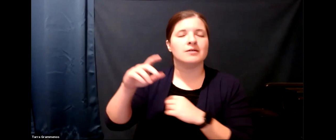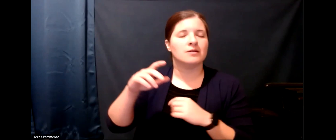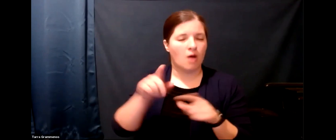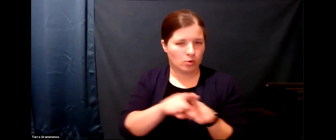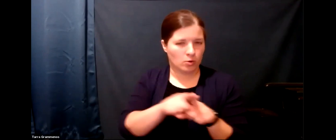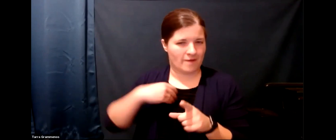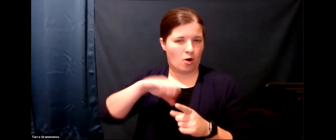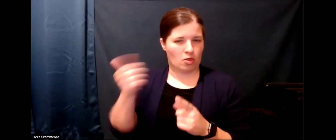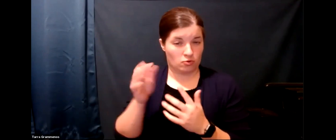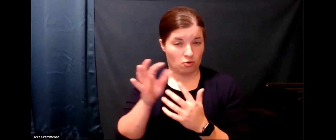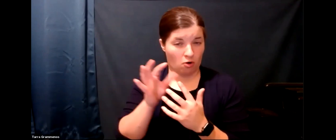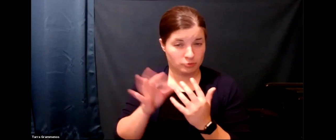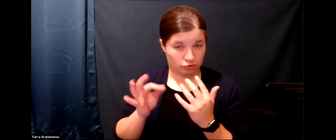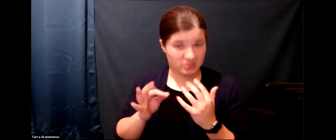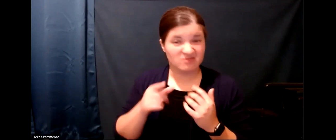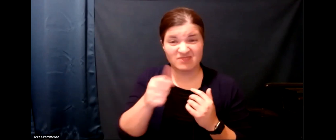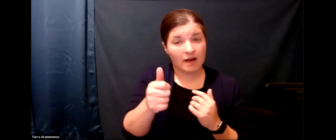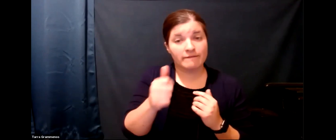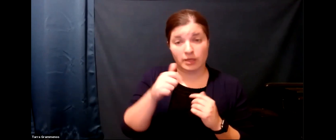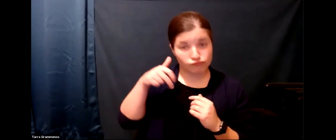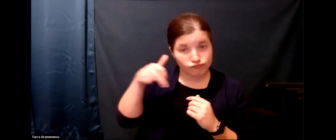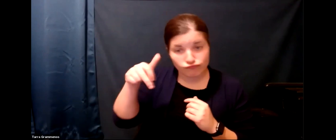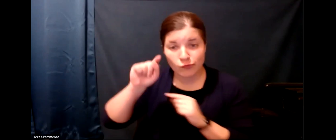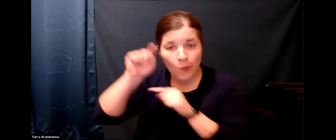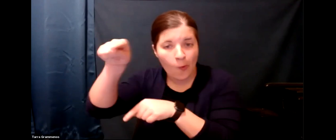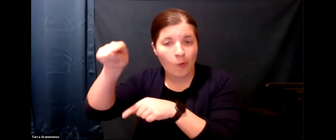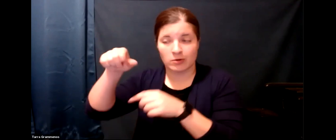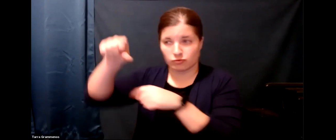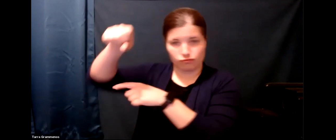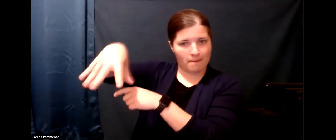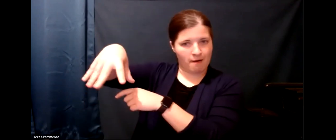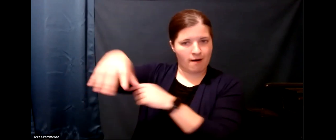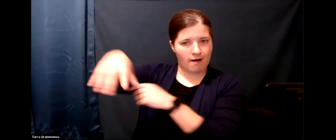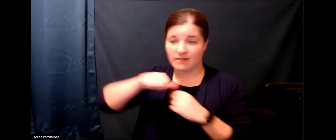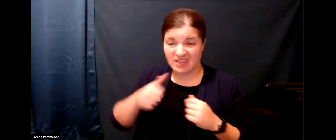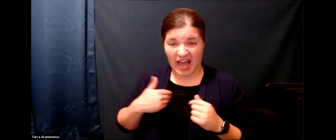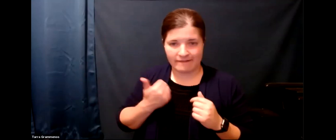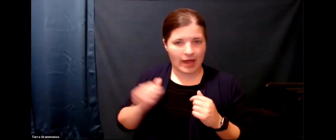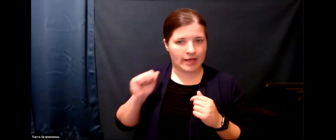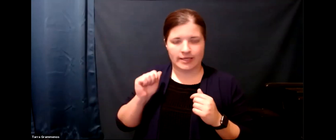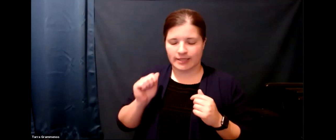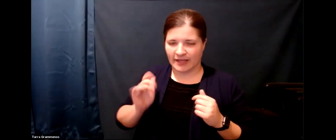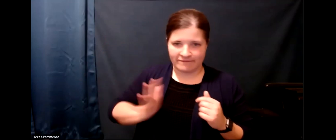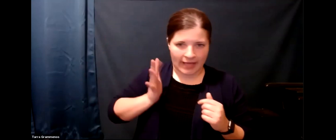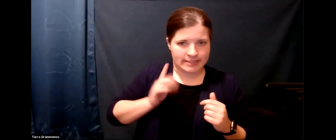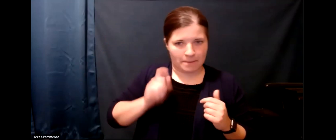of simply physically dropping it. It doesn't have to be returned in any special way to the government office.